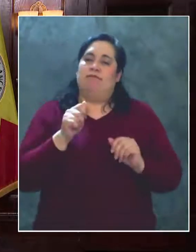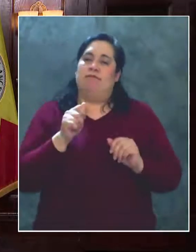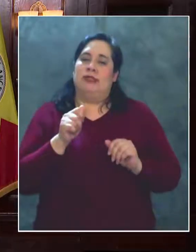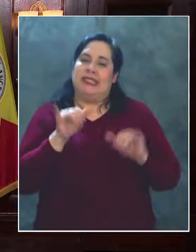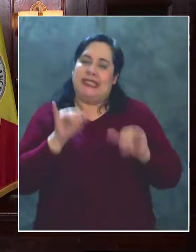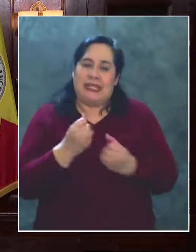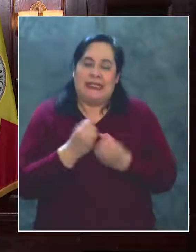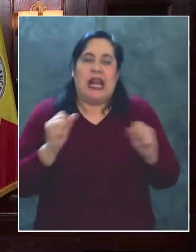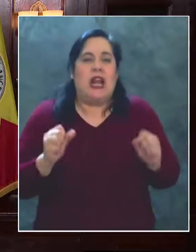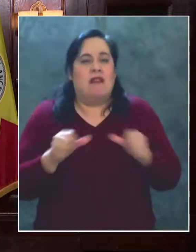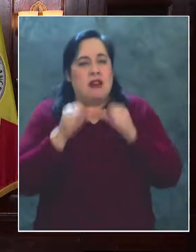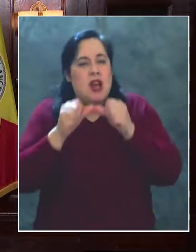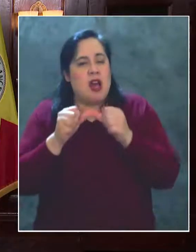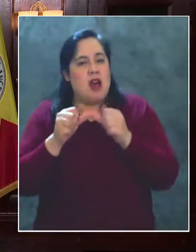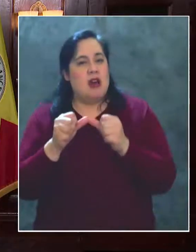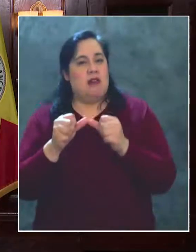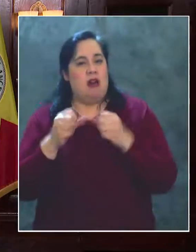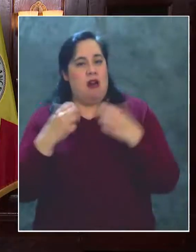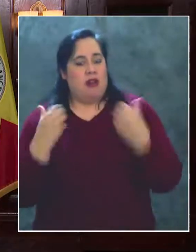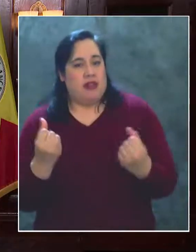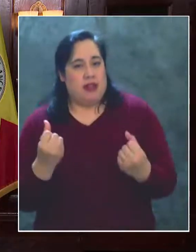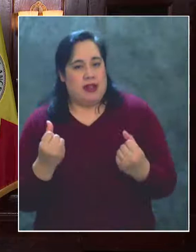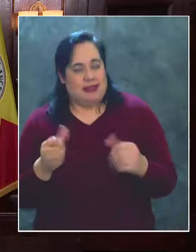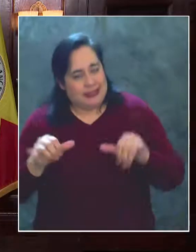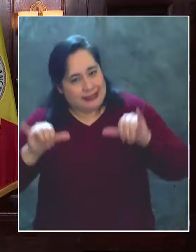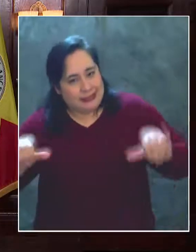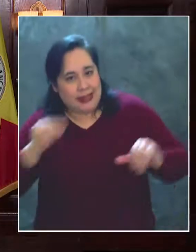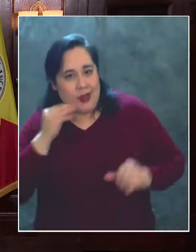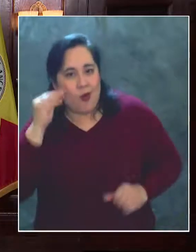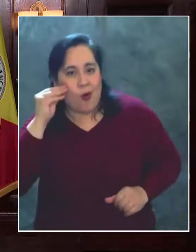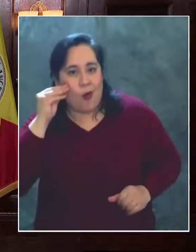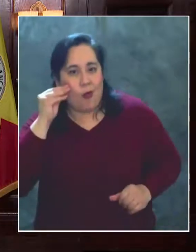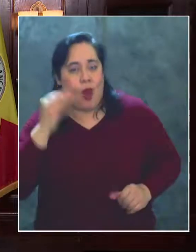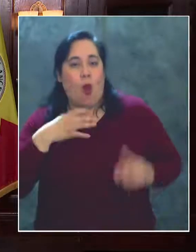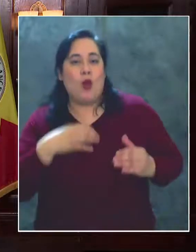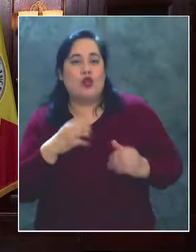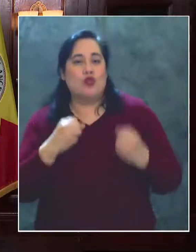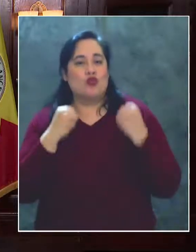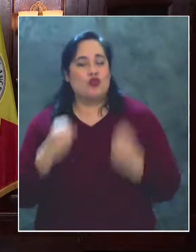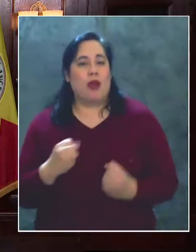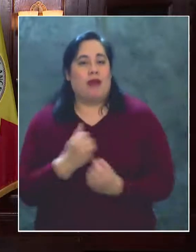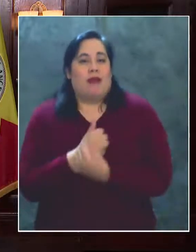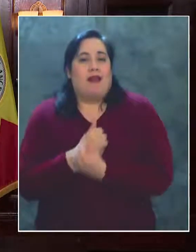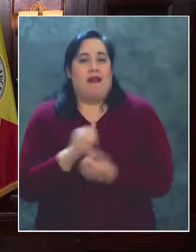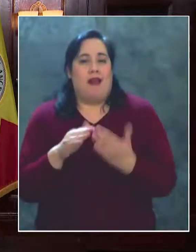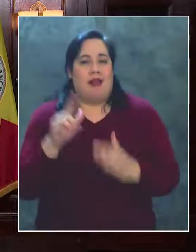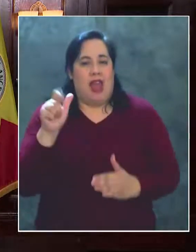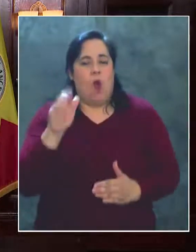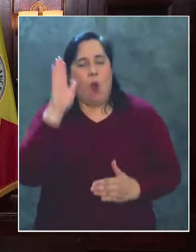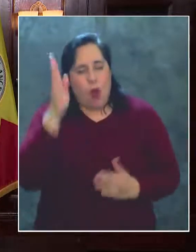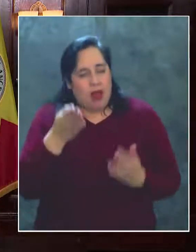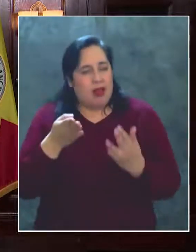STAYING SAFE AND HEALTHY AND STAYING HOME. STRENGTH AND LOVE, LOS ANGELES. WE'RE GOING TO GET THROUGH THIS.